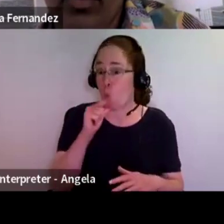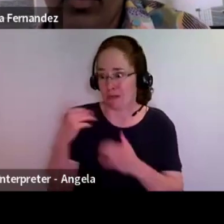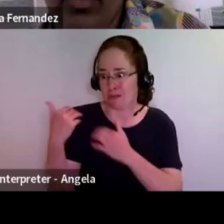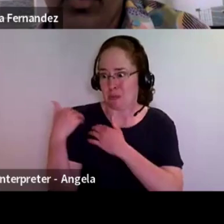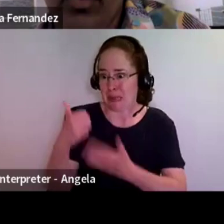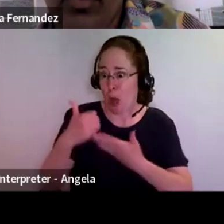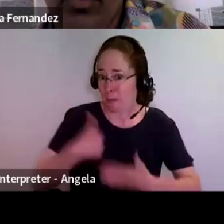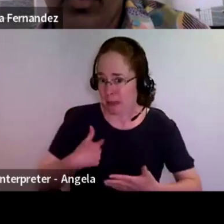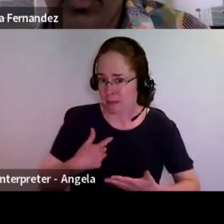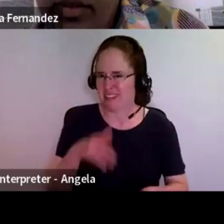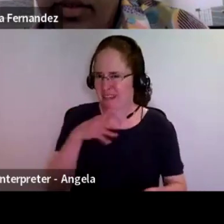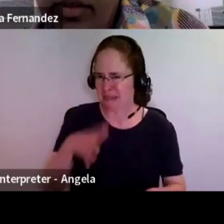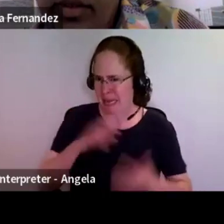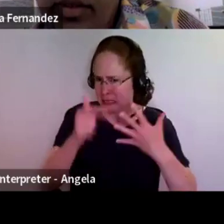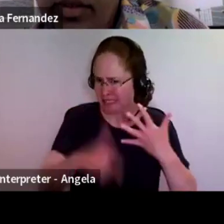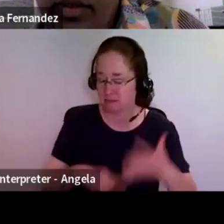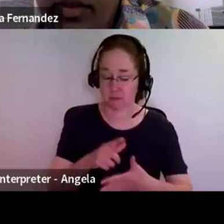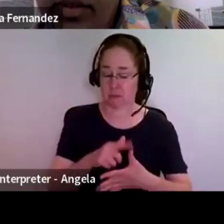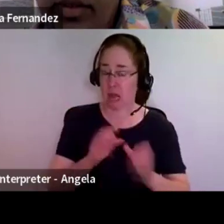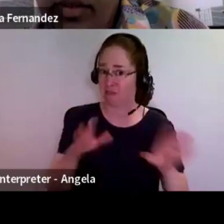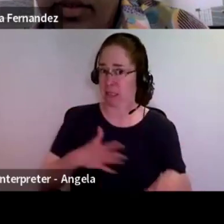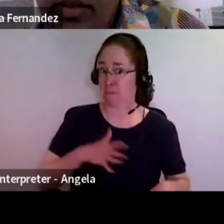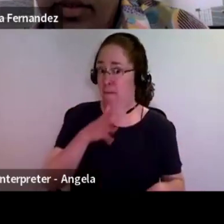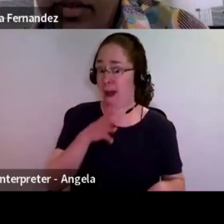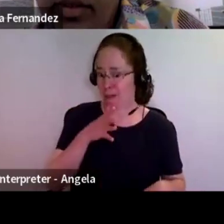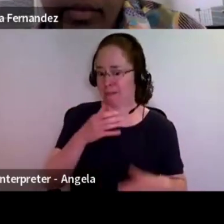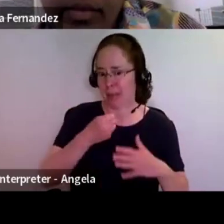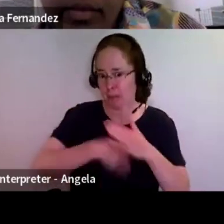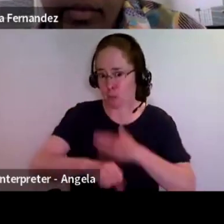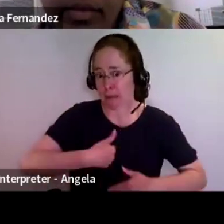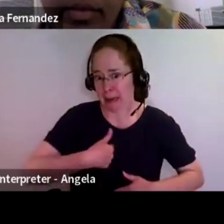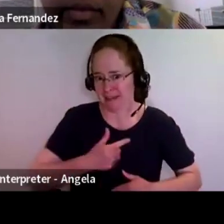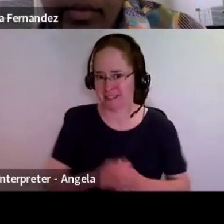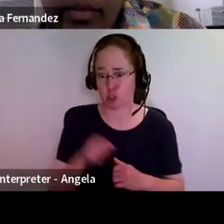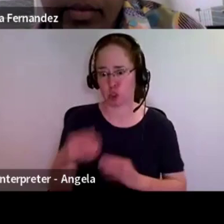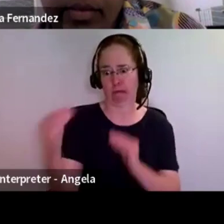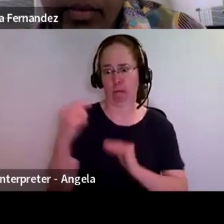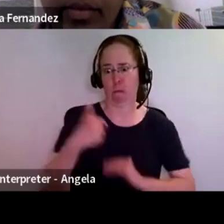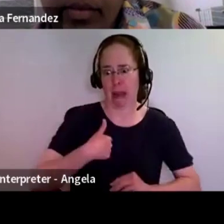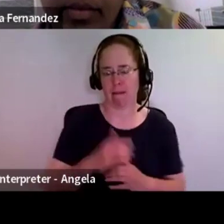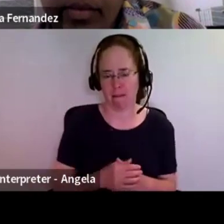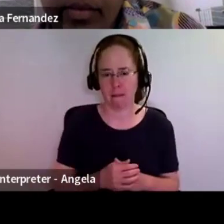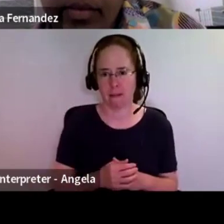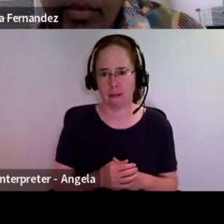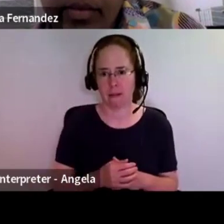my mom, obviously, who birthed at me, put this in me, because, I mean, you have to, when you come from an underserved